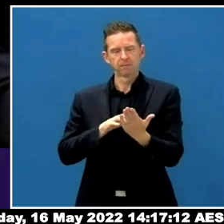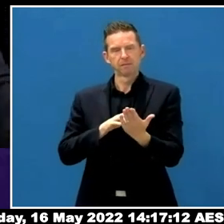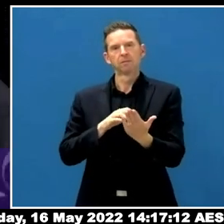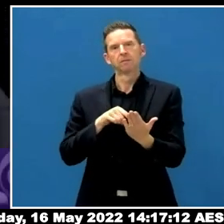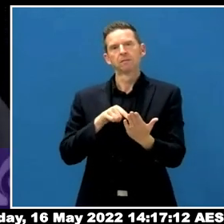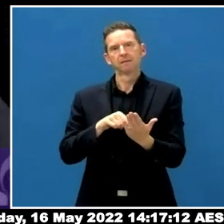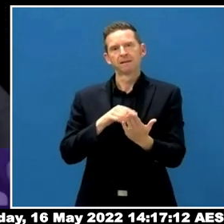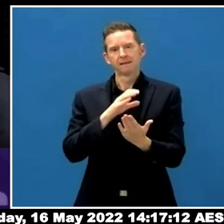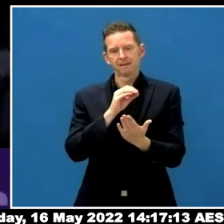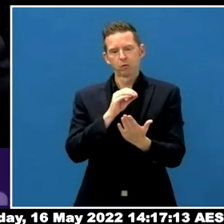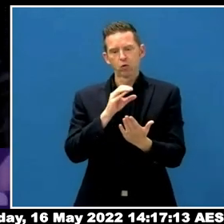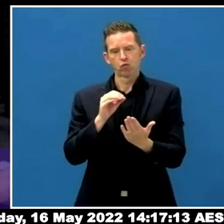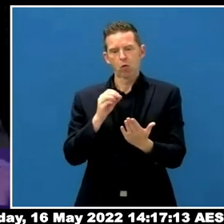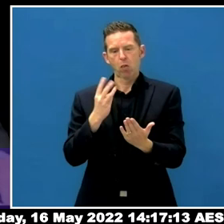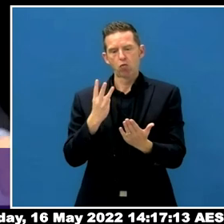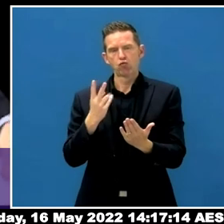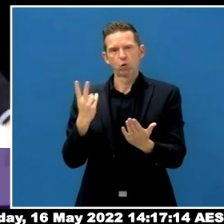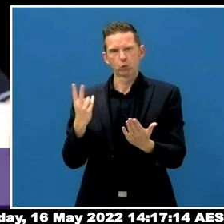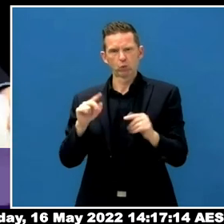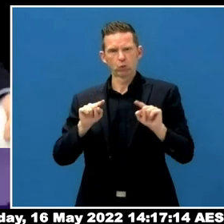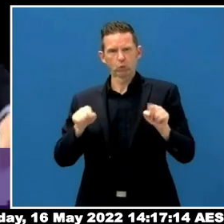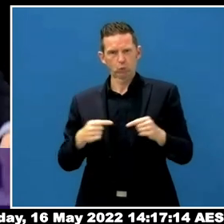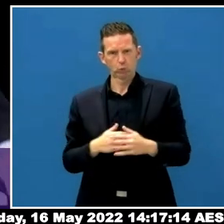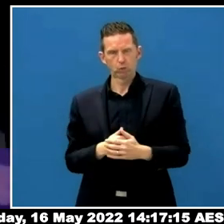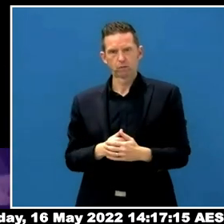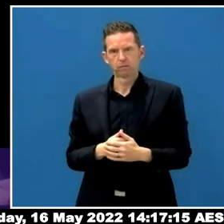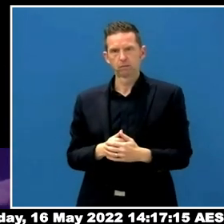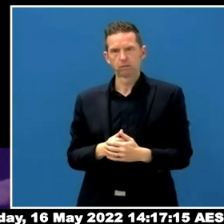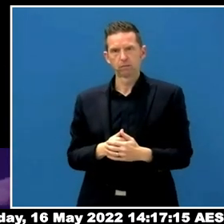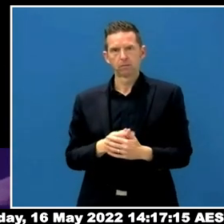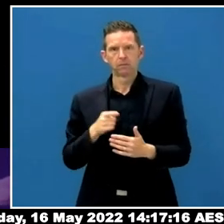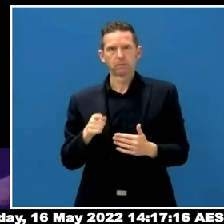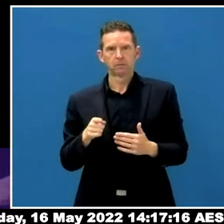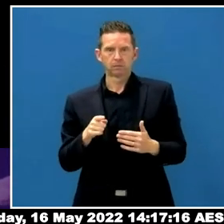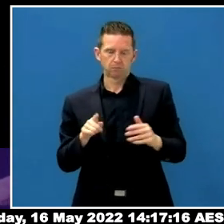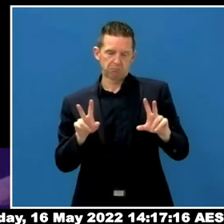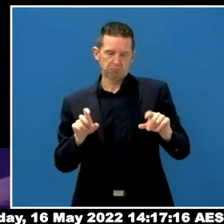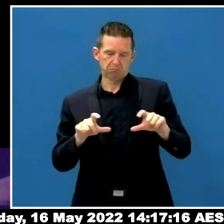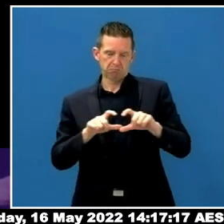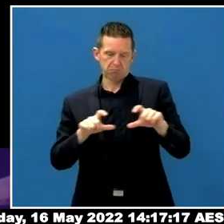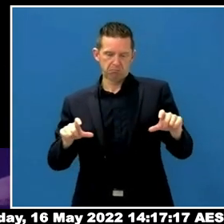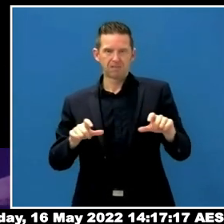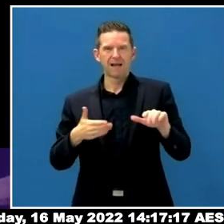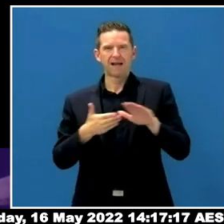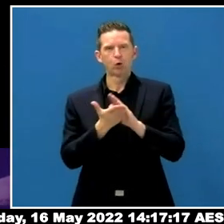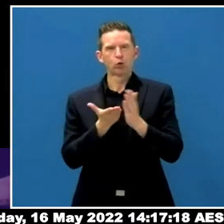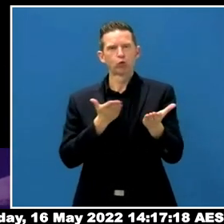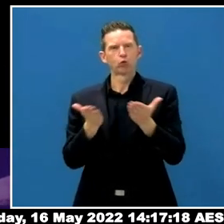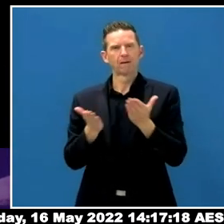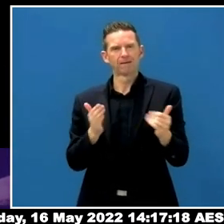And this is a quote - a one page part I think of a service agreement that you annexed to your statement.